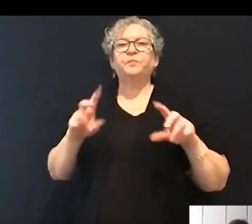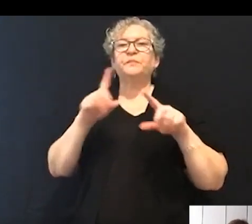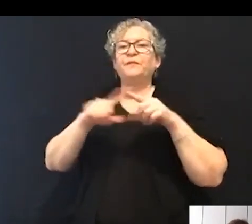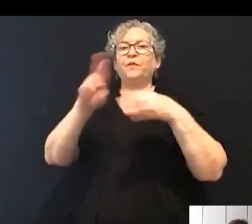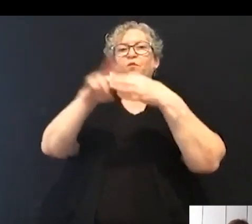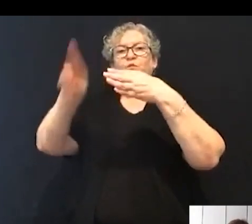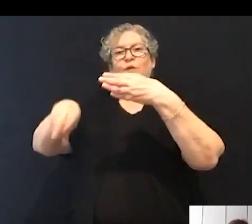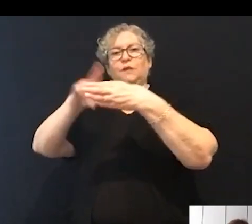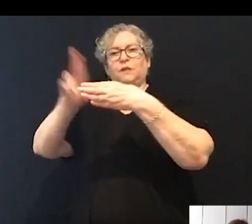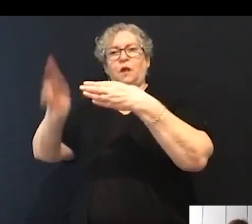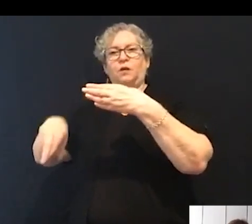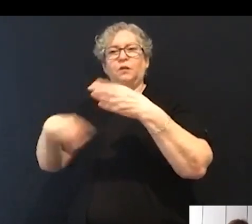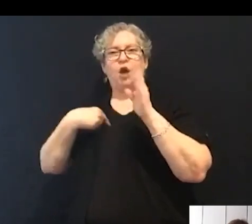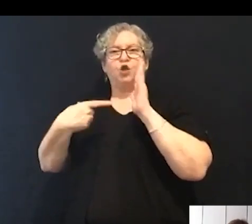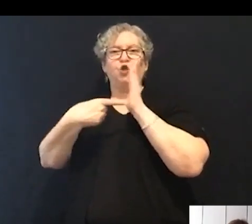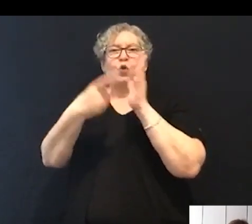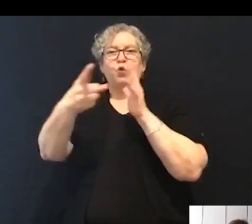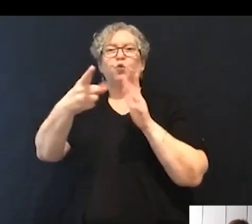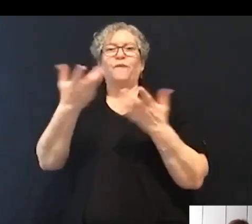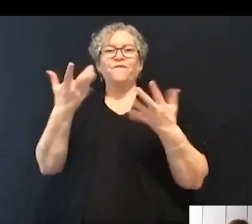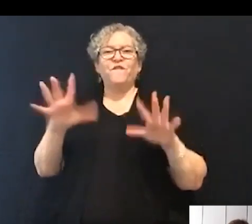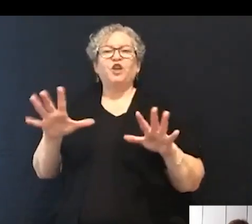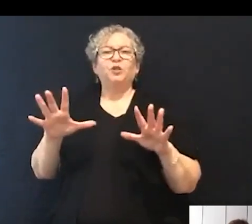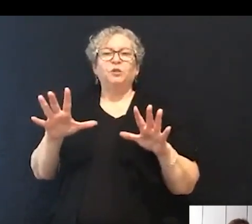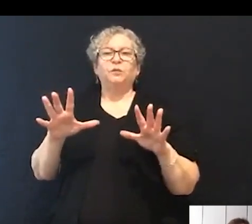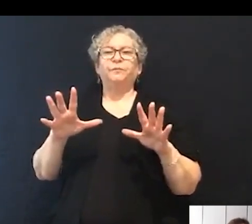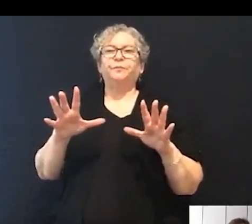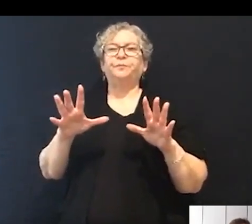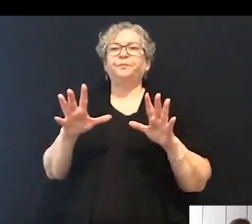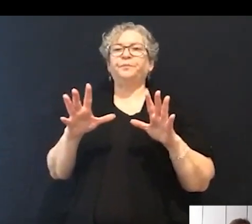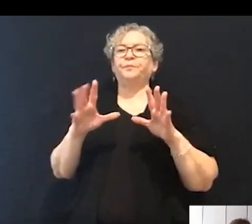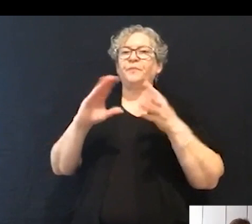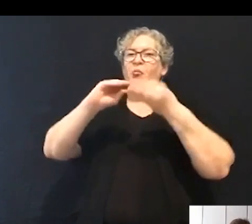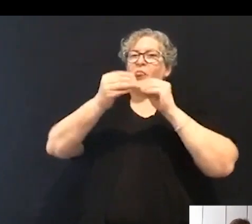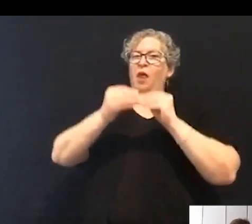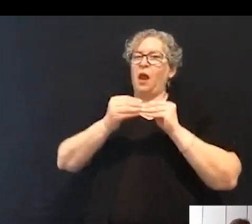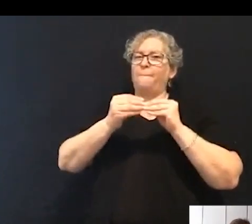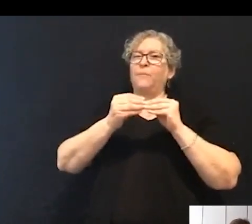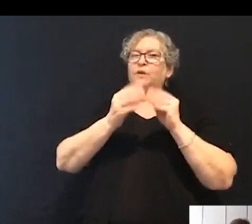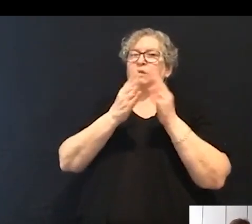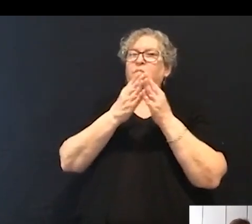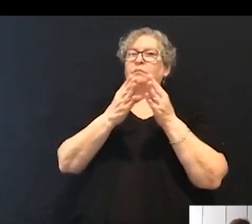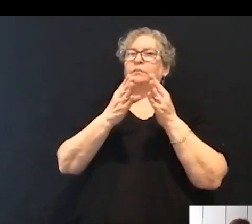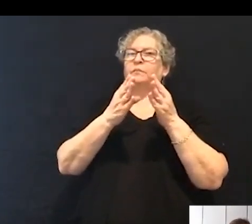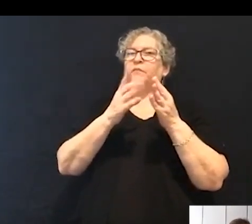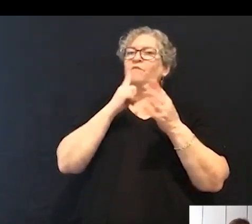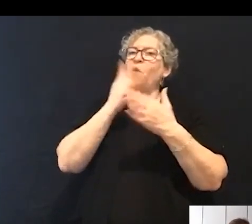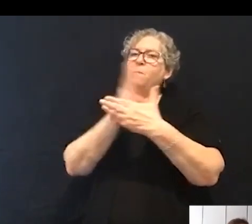I've shown you the various perimetries here in moderate and advanced disease.